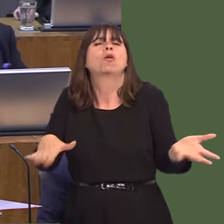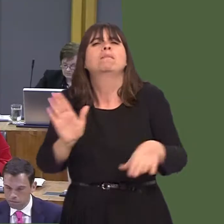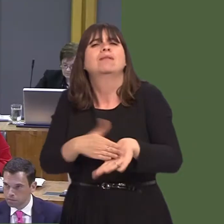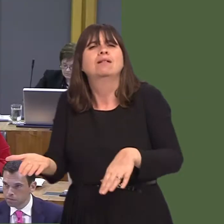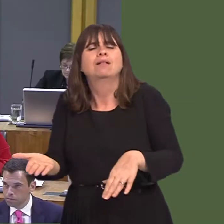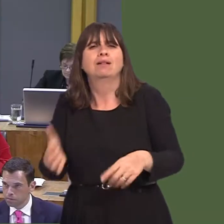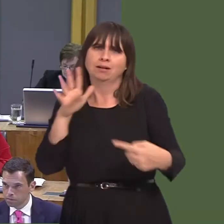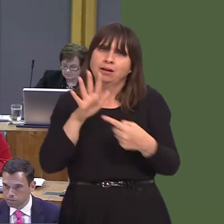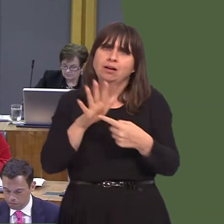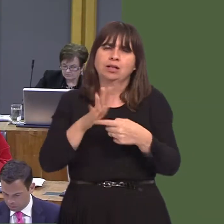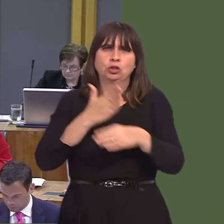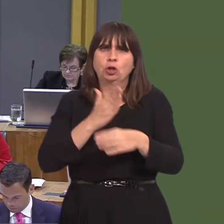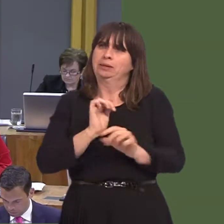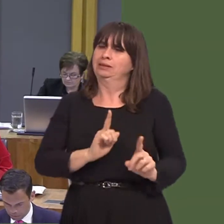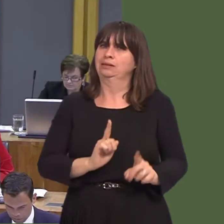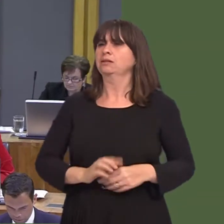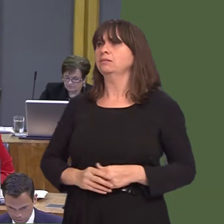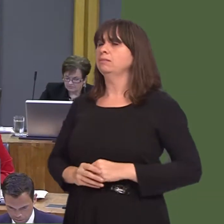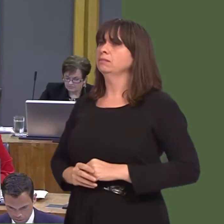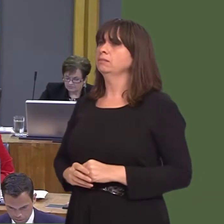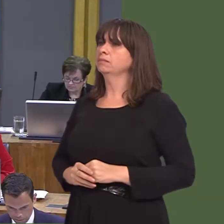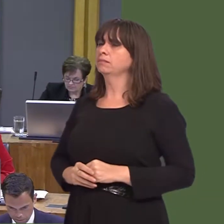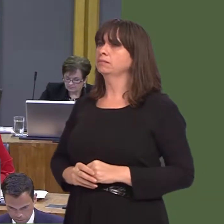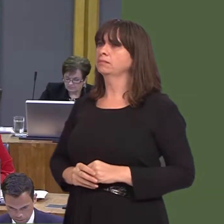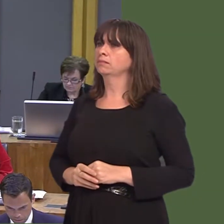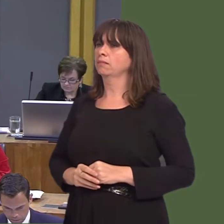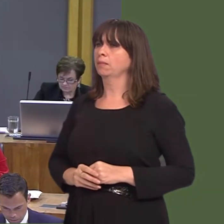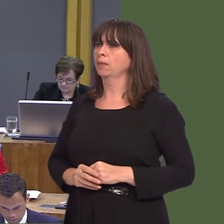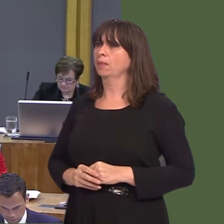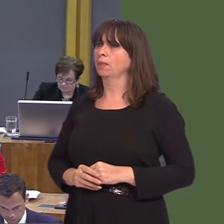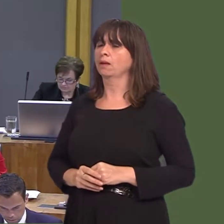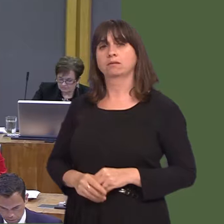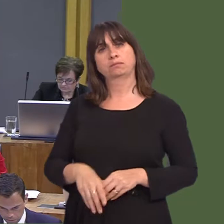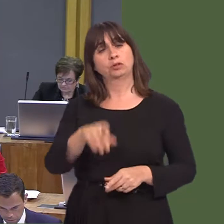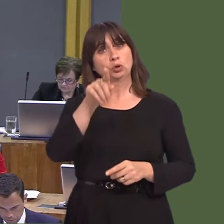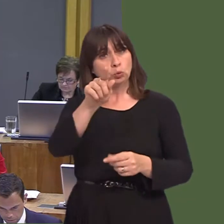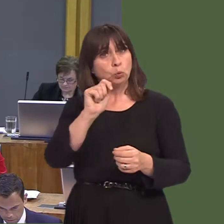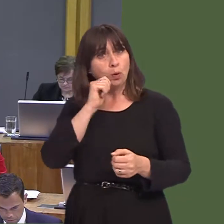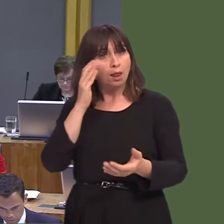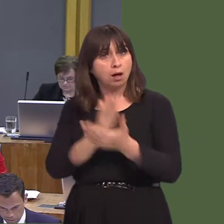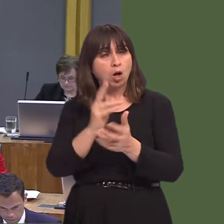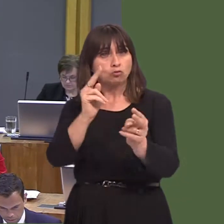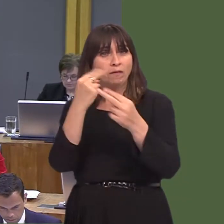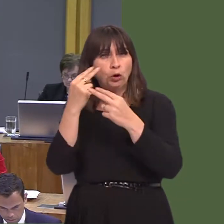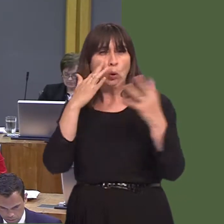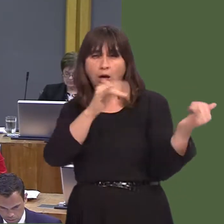Lee Waters AM: 2. A wnaiff y Prif Weinidog ymrwymo i adolygiad o sut y gall digido gefnogi'r gwaith o ddarparu